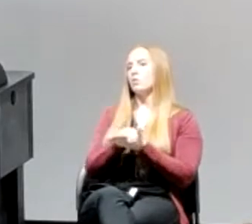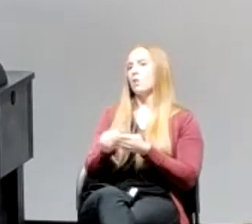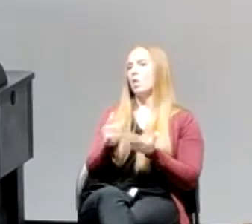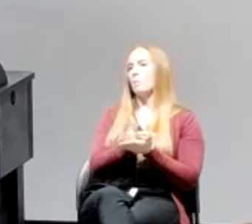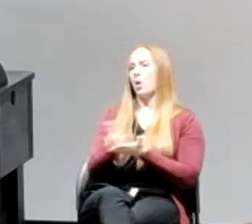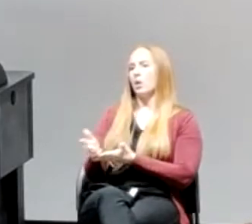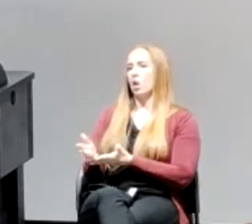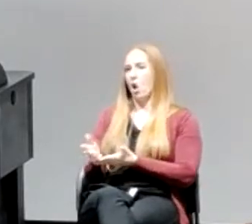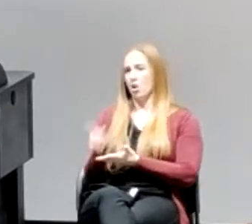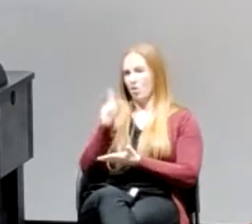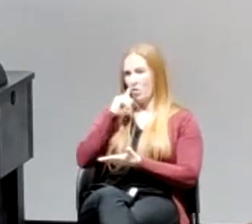antiintellectual legacy and in fact, a sense of pride about it.